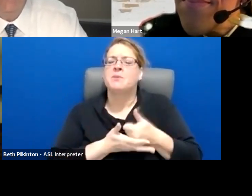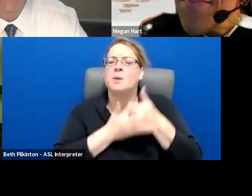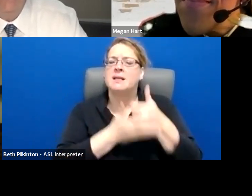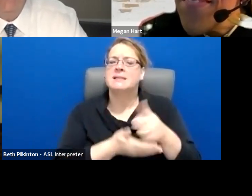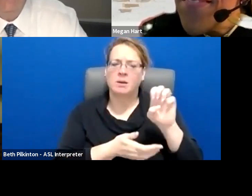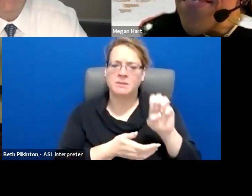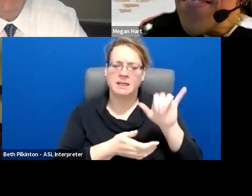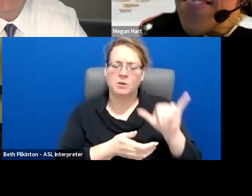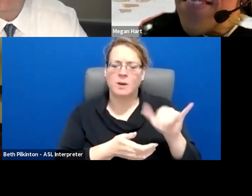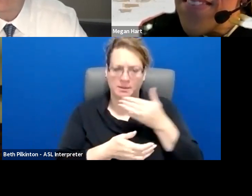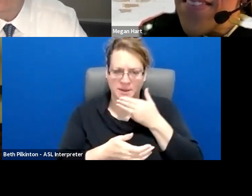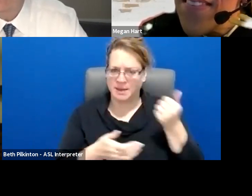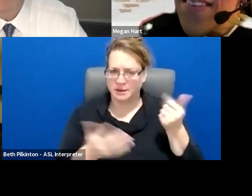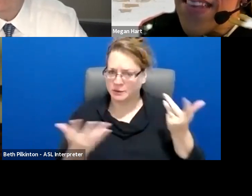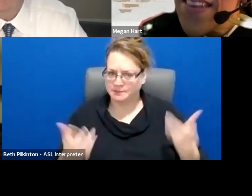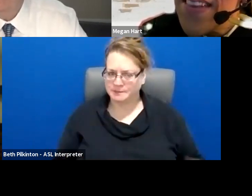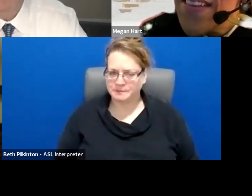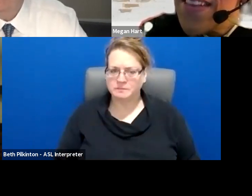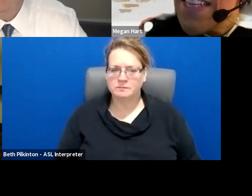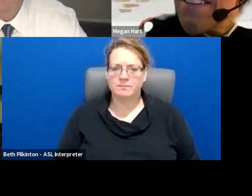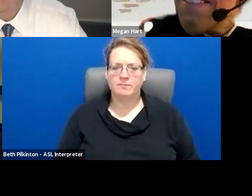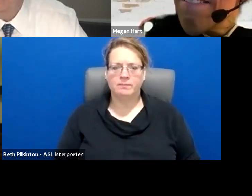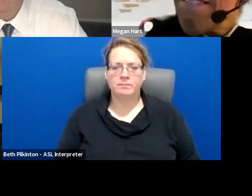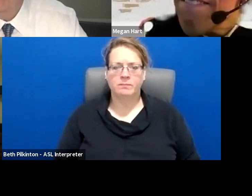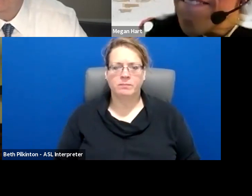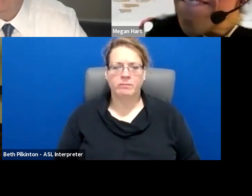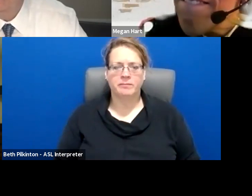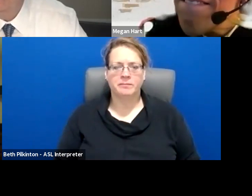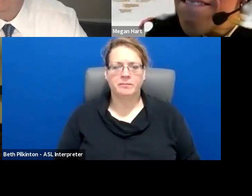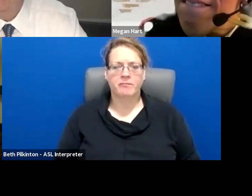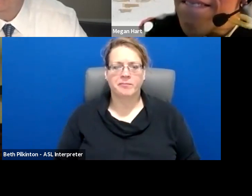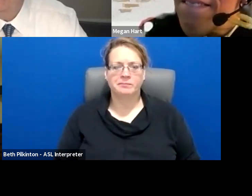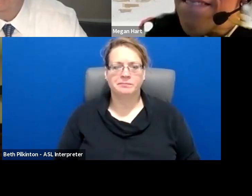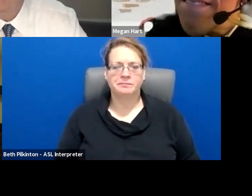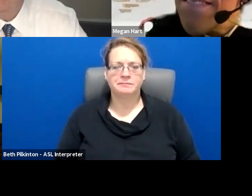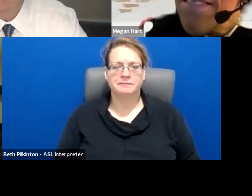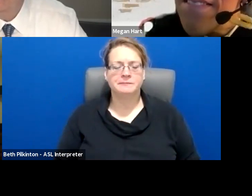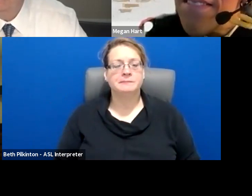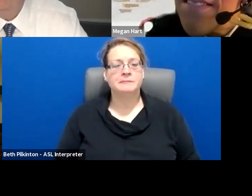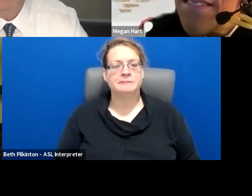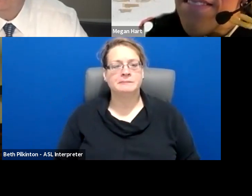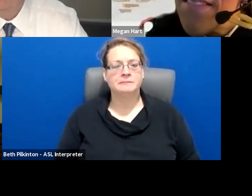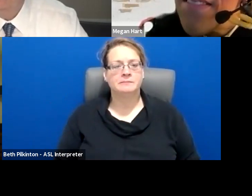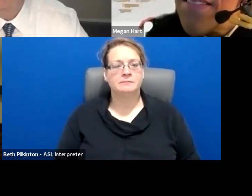Are the things you would like to share about how things have changed?